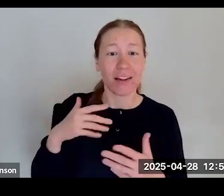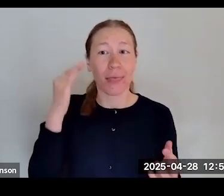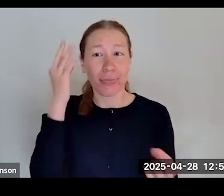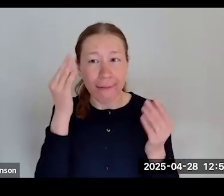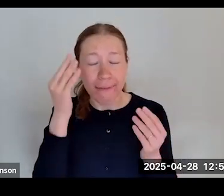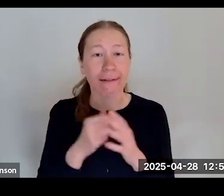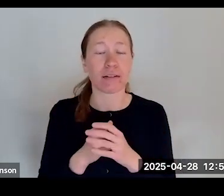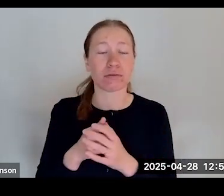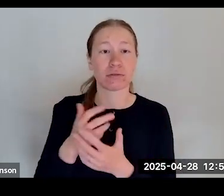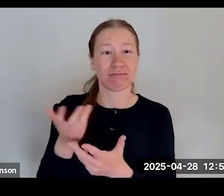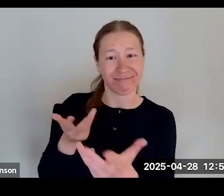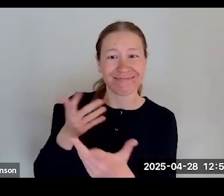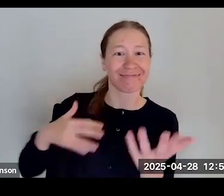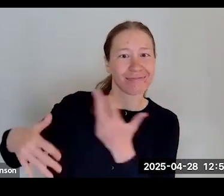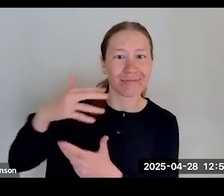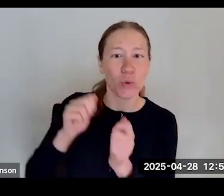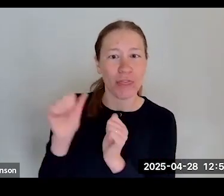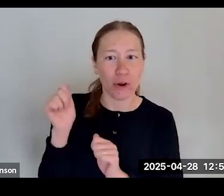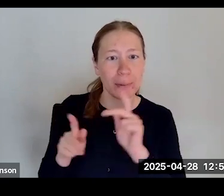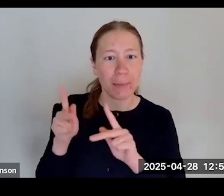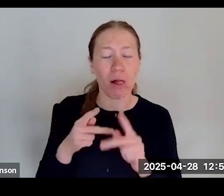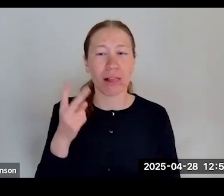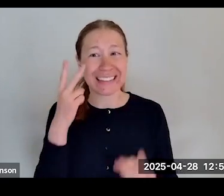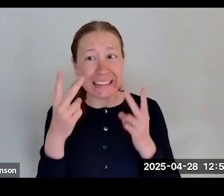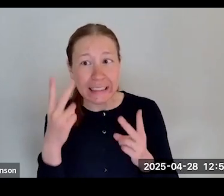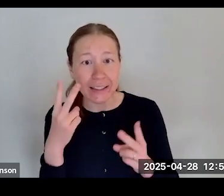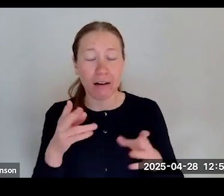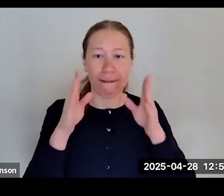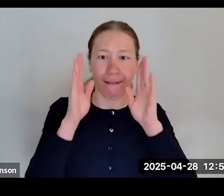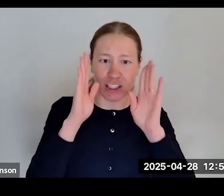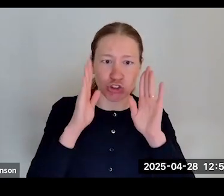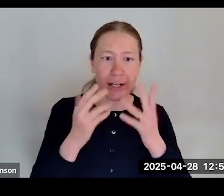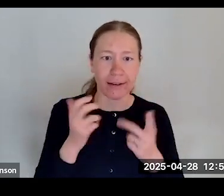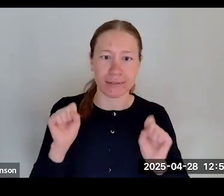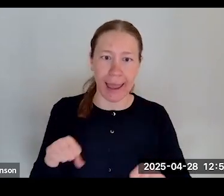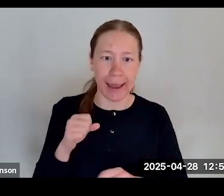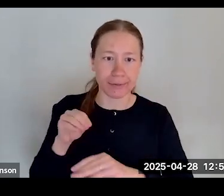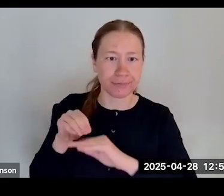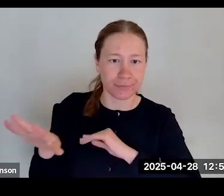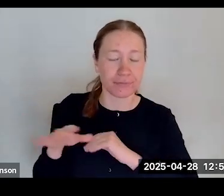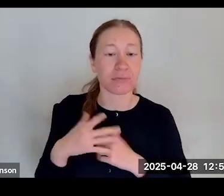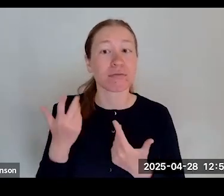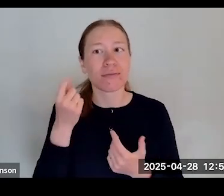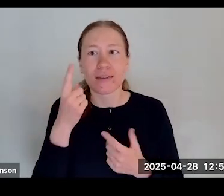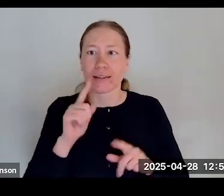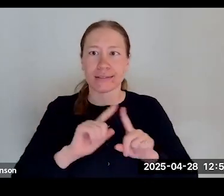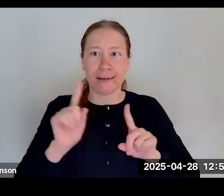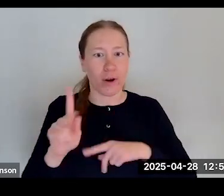interacting with others, seeing and concentrating. And this could be variable based off of what type of migraine they have, the symptomology,